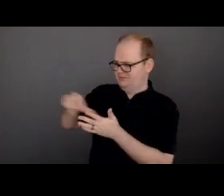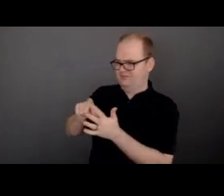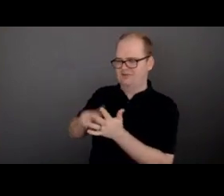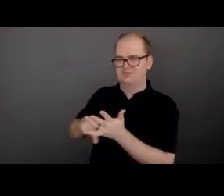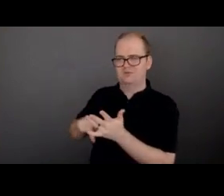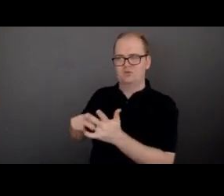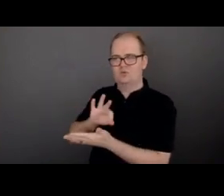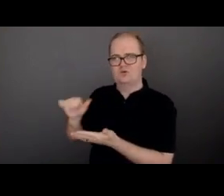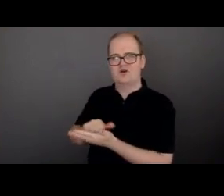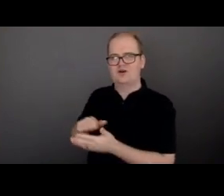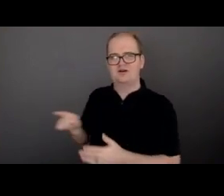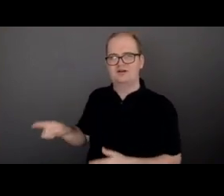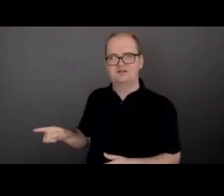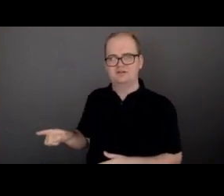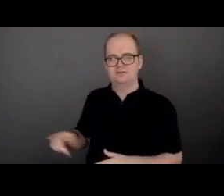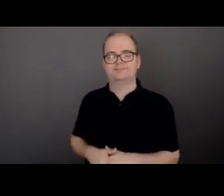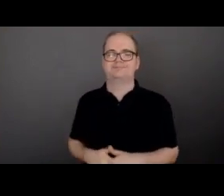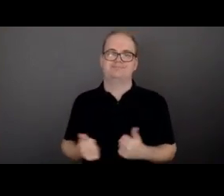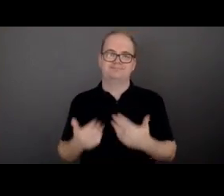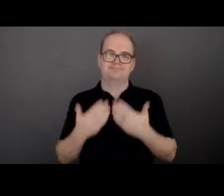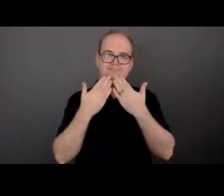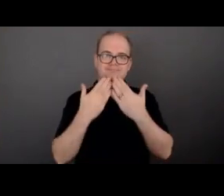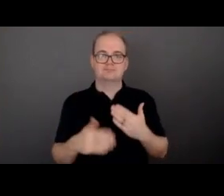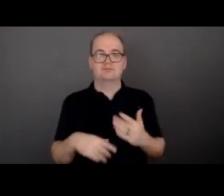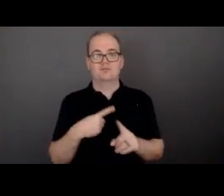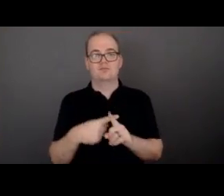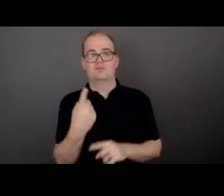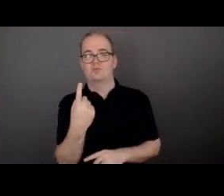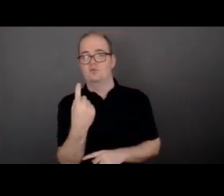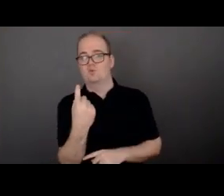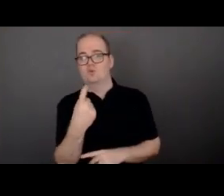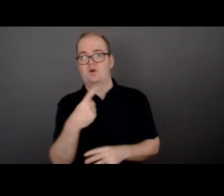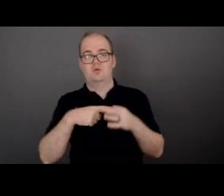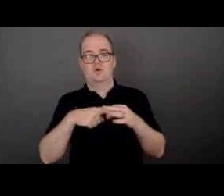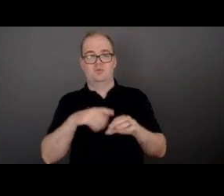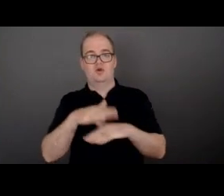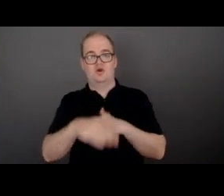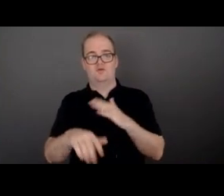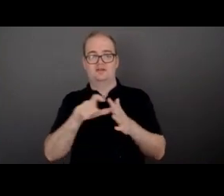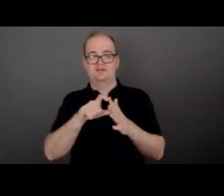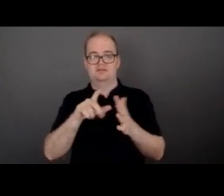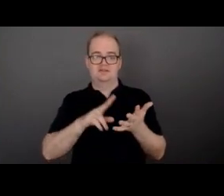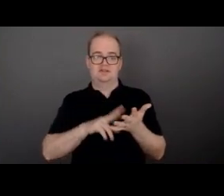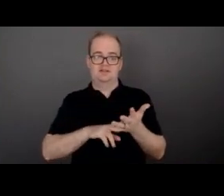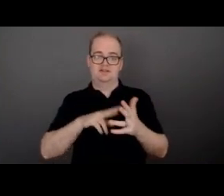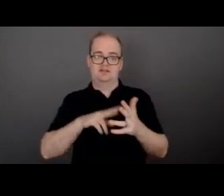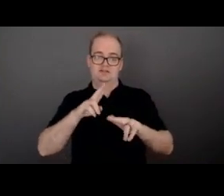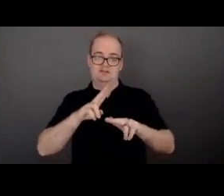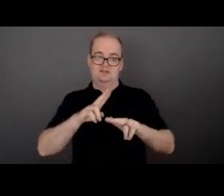And there is just one more question on domestic and family violence and you did touch on this